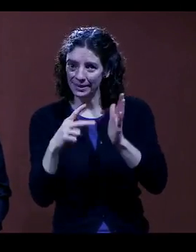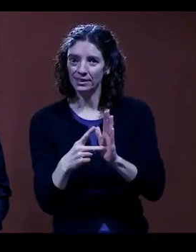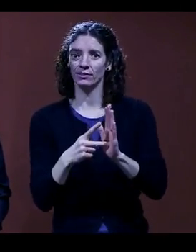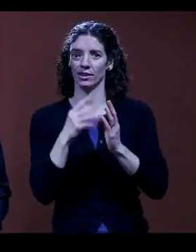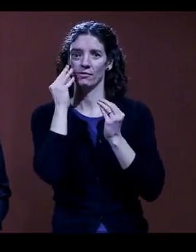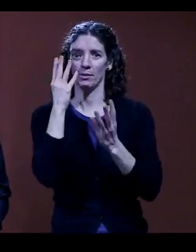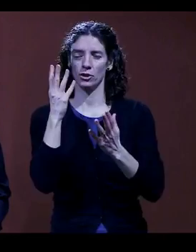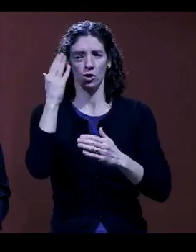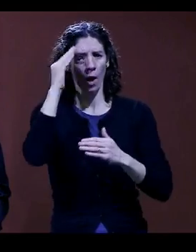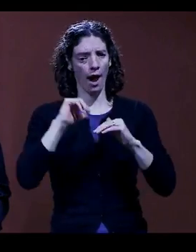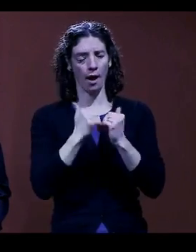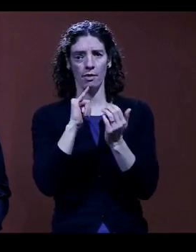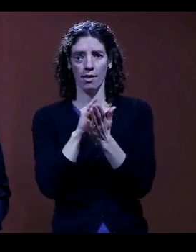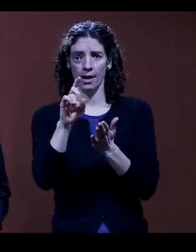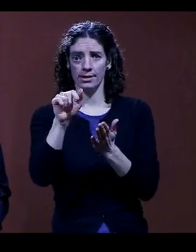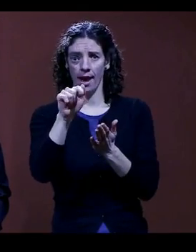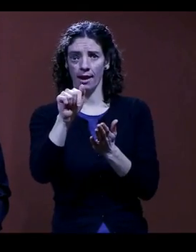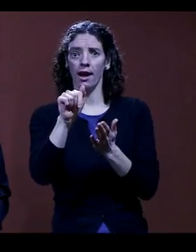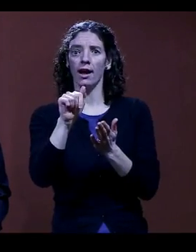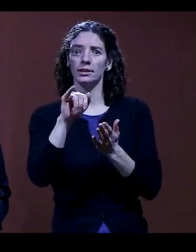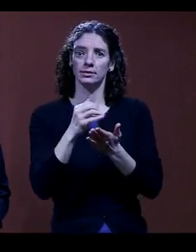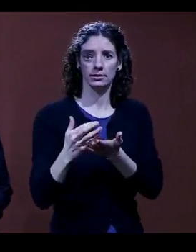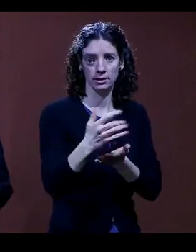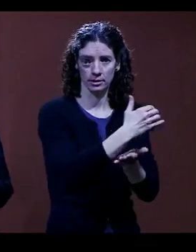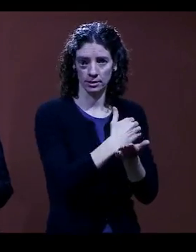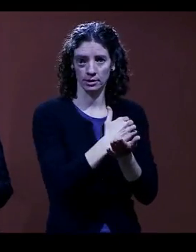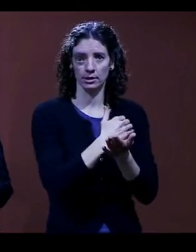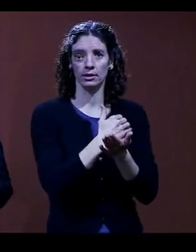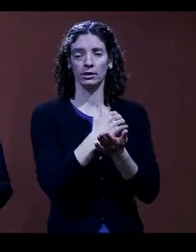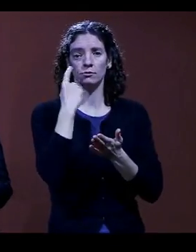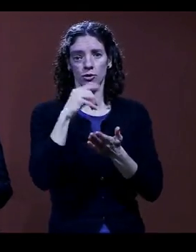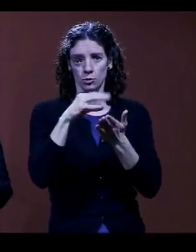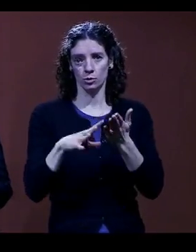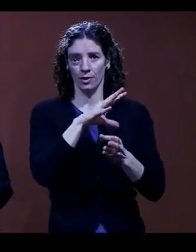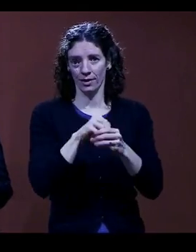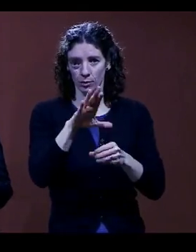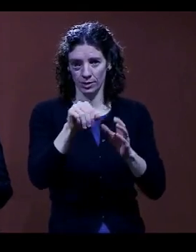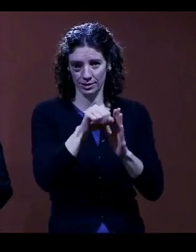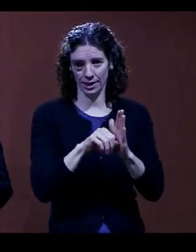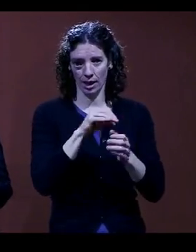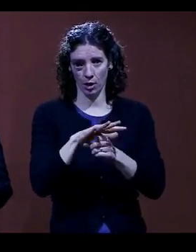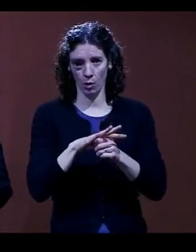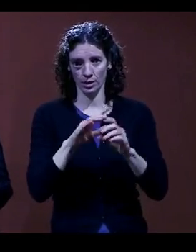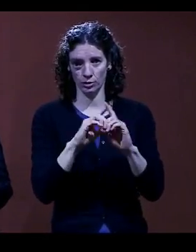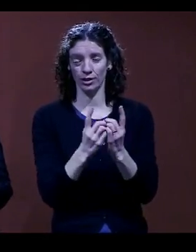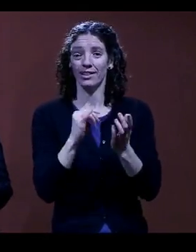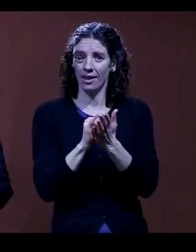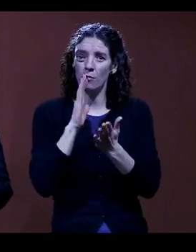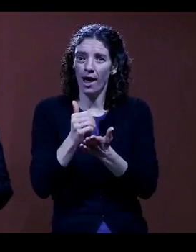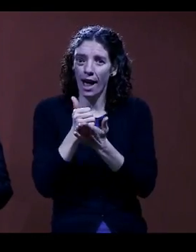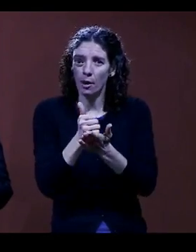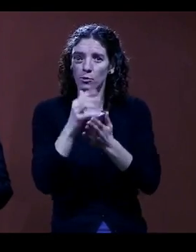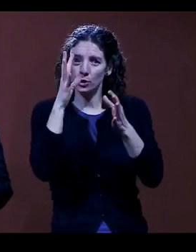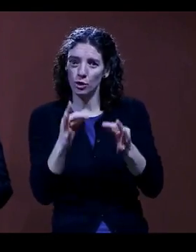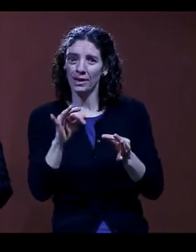for youth with disabilities in your state and local district helps with understanding if the data is meaningful information;